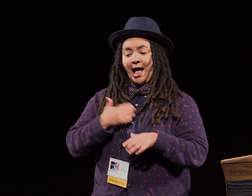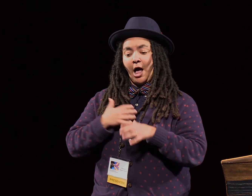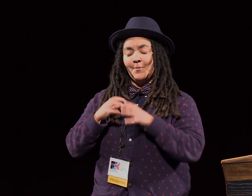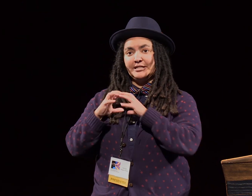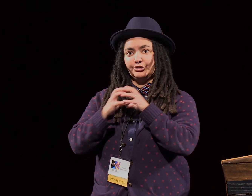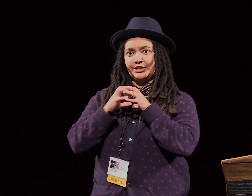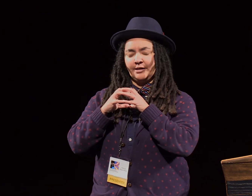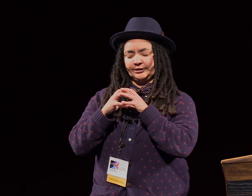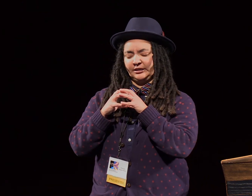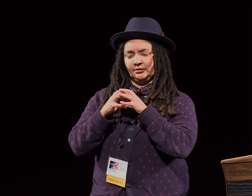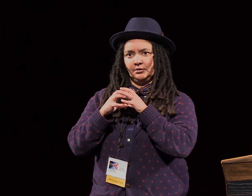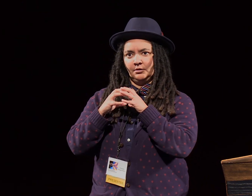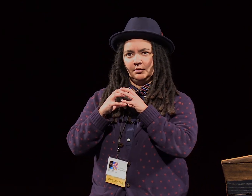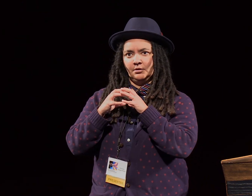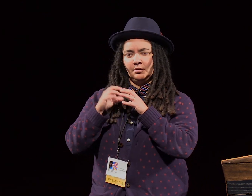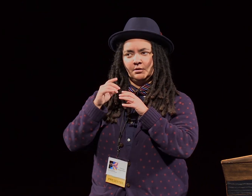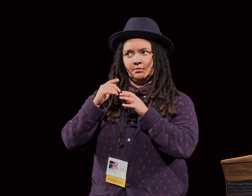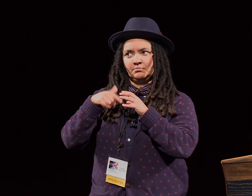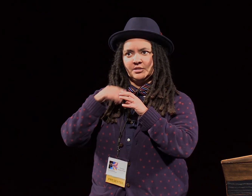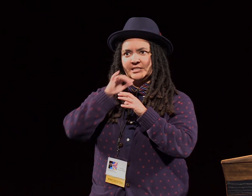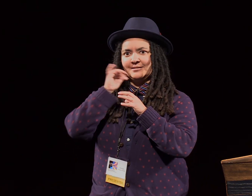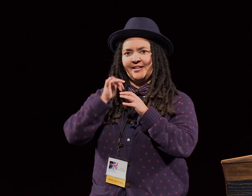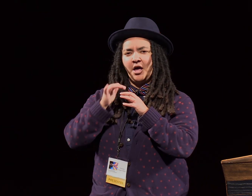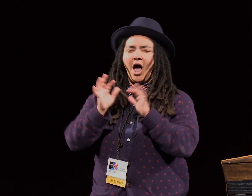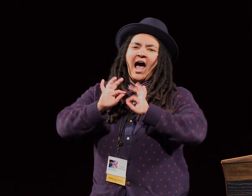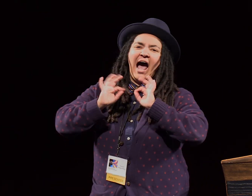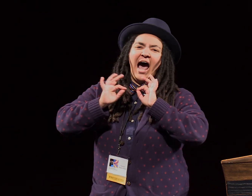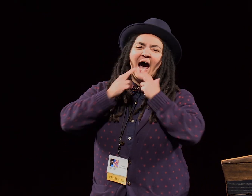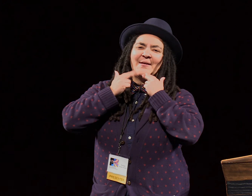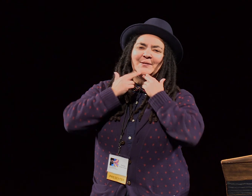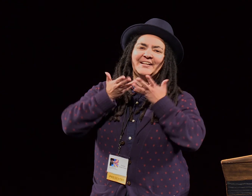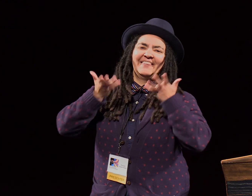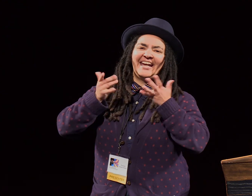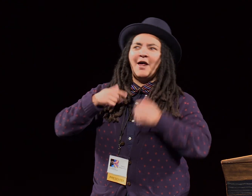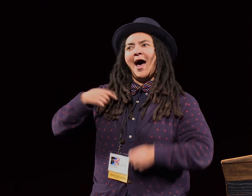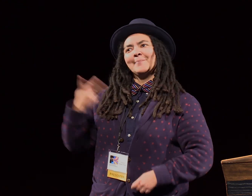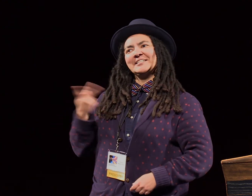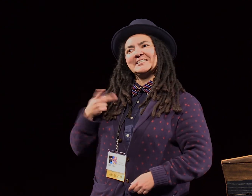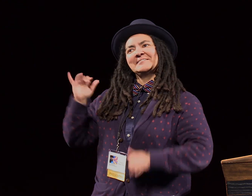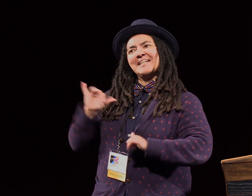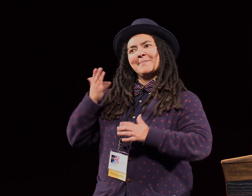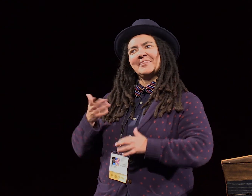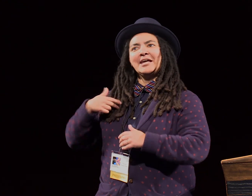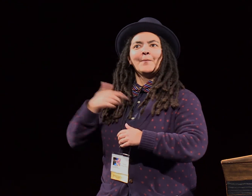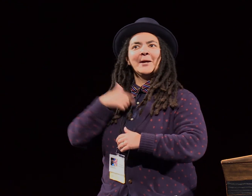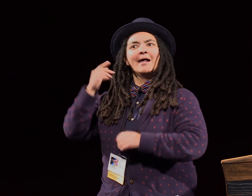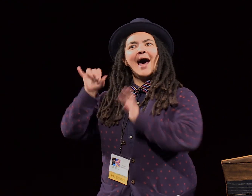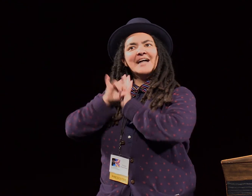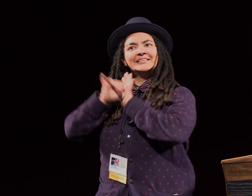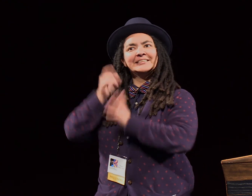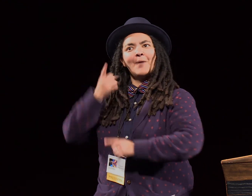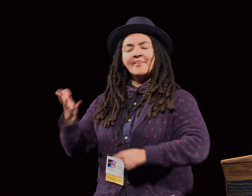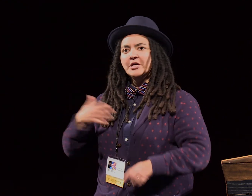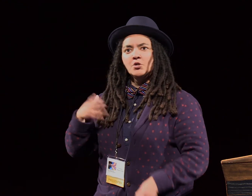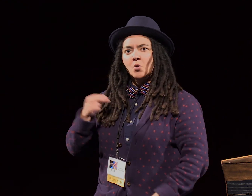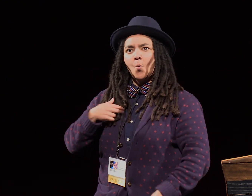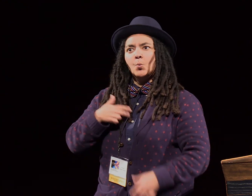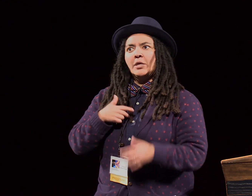And when I realized that our intersectionalities, in our conversations, it wasn't just like, "Oh, that's a cute thing. It's an identity thing."